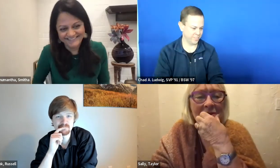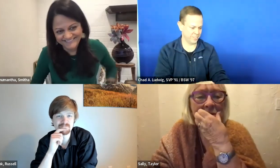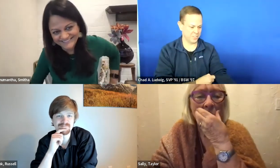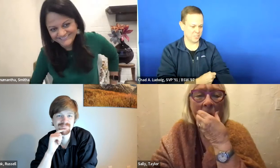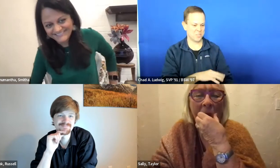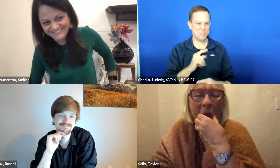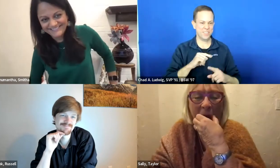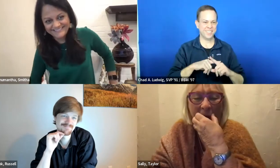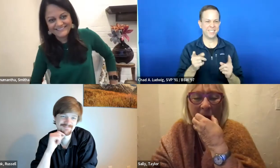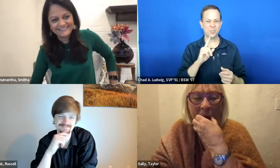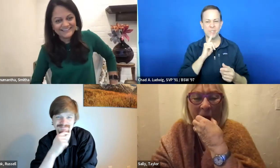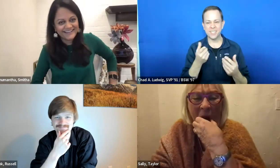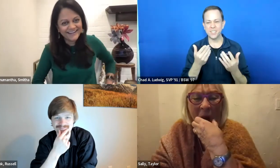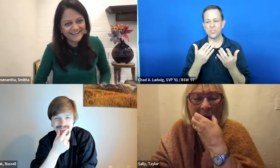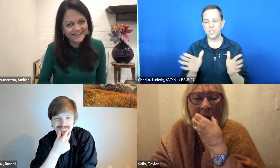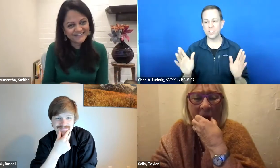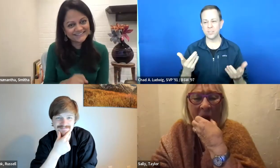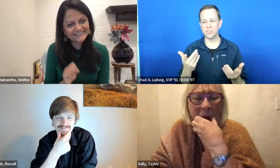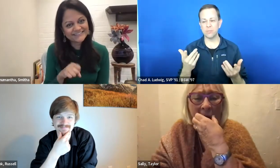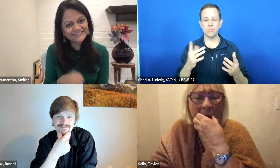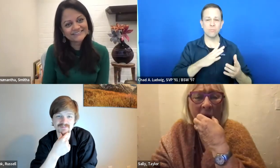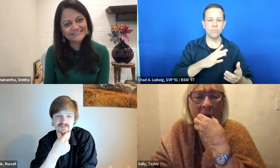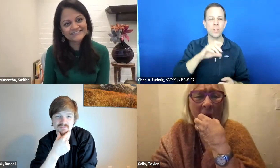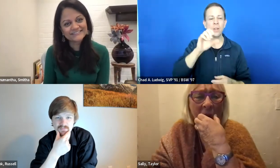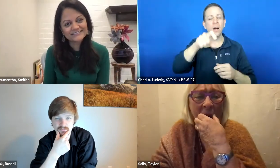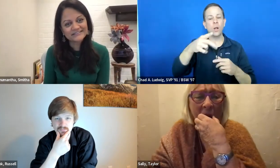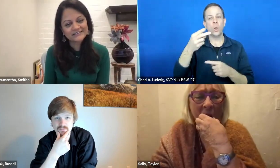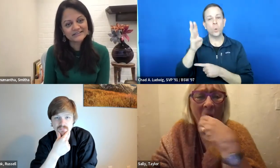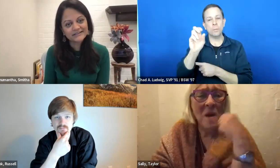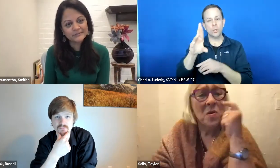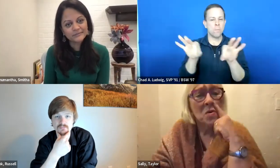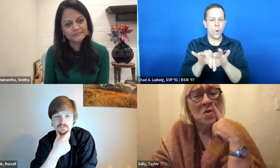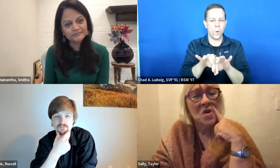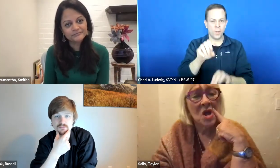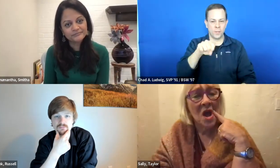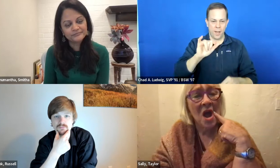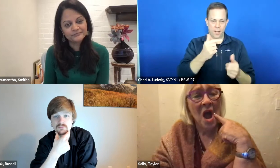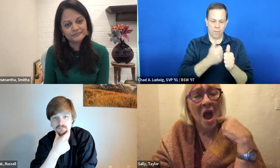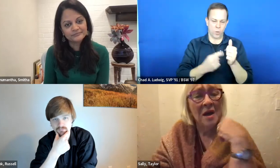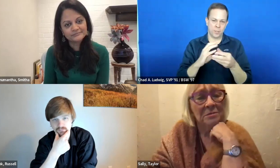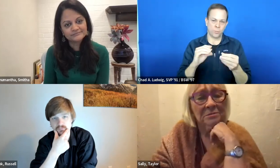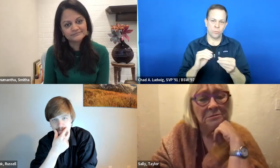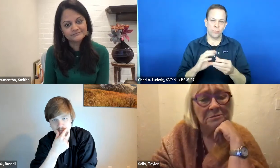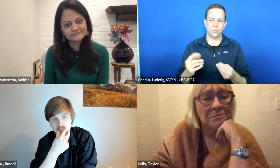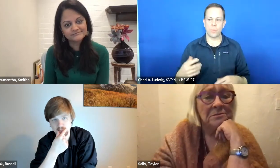I felt like it was a fire drill, but generally speaking, things seem to be OK right now,